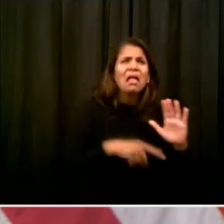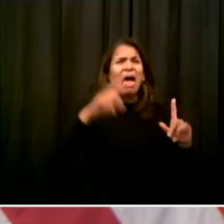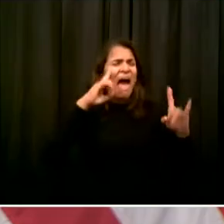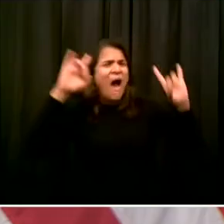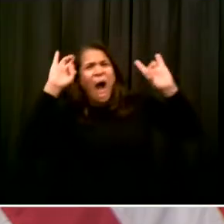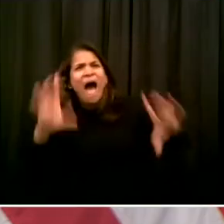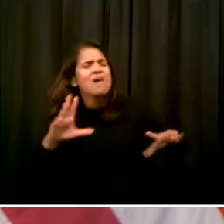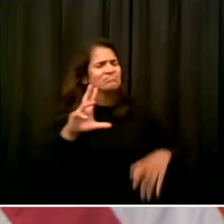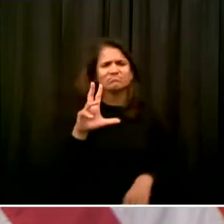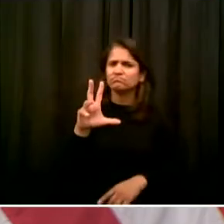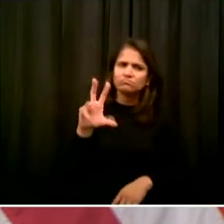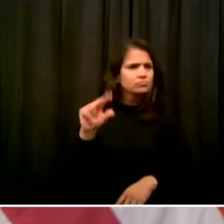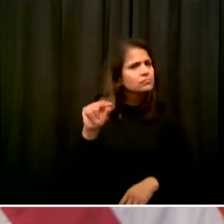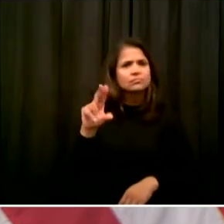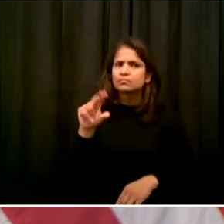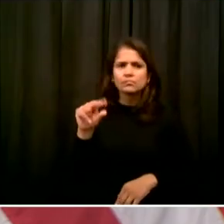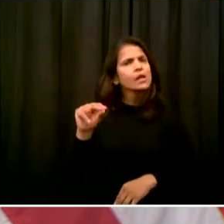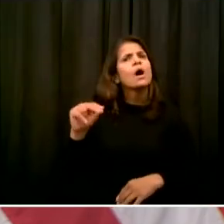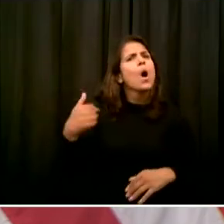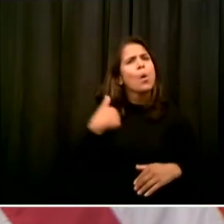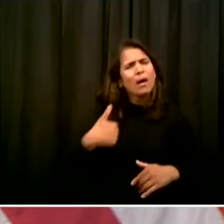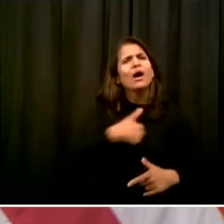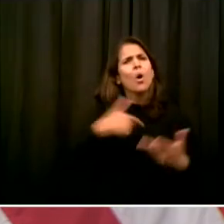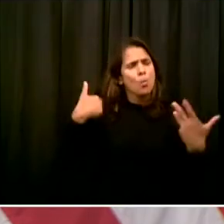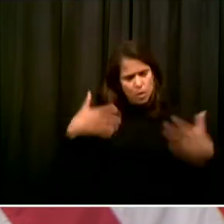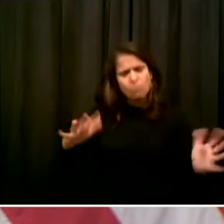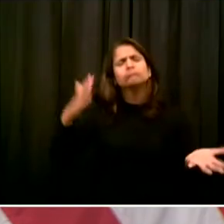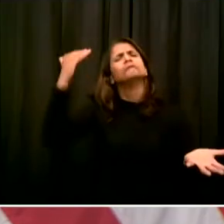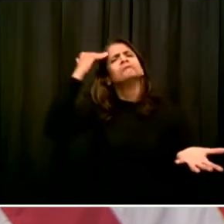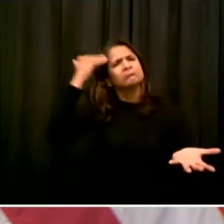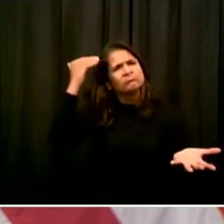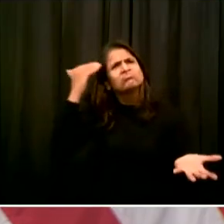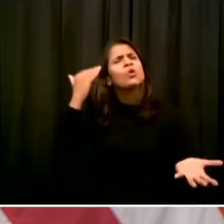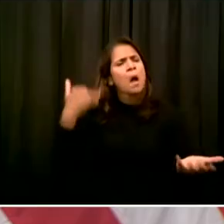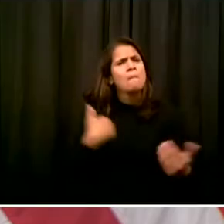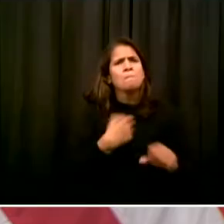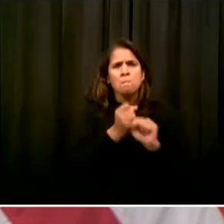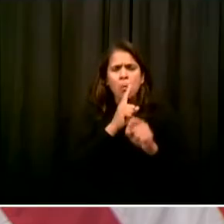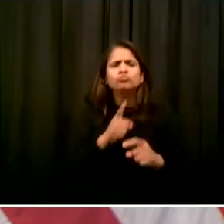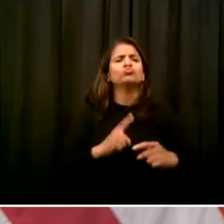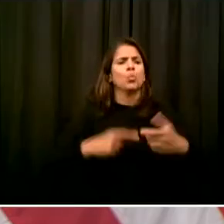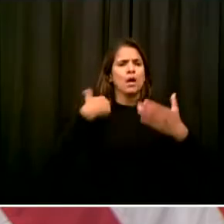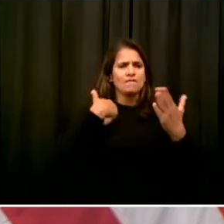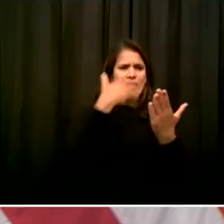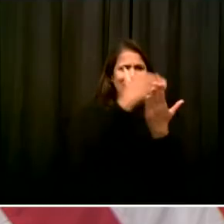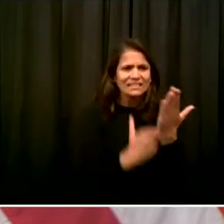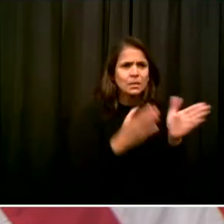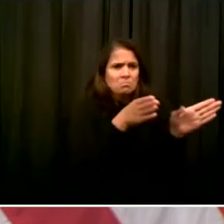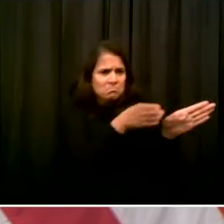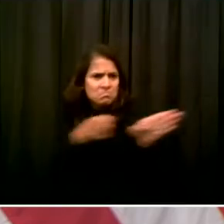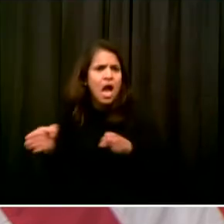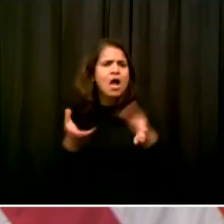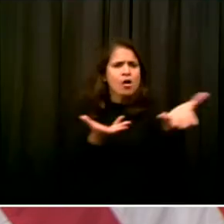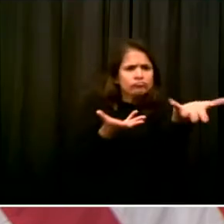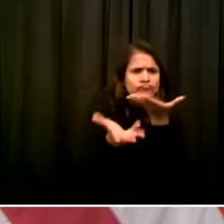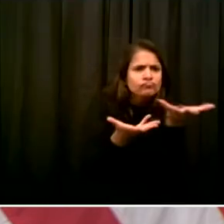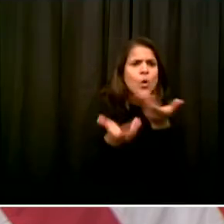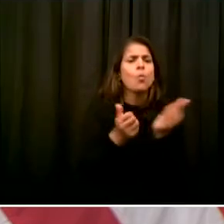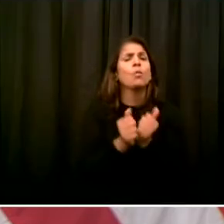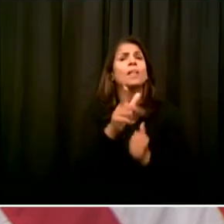WE KNOW WHEN STUDENTS HAVE INTECTRAION WITH WELL-TRAINED,